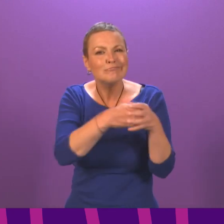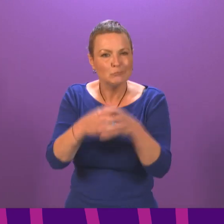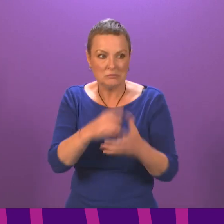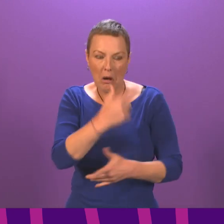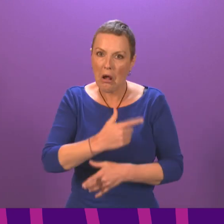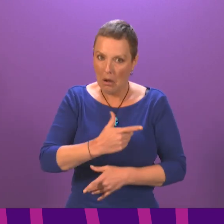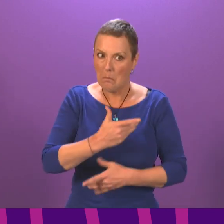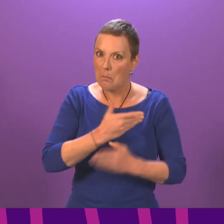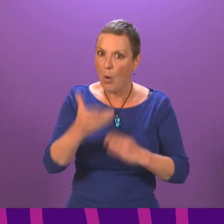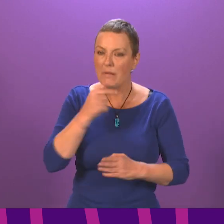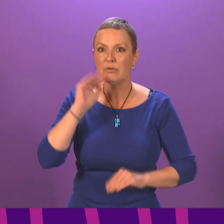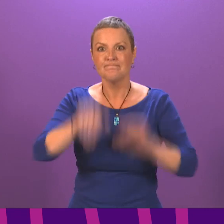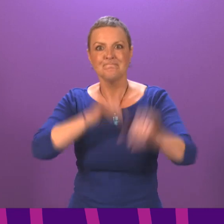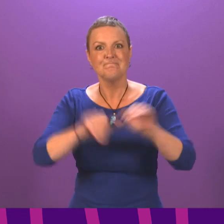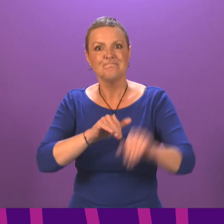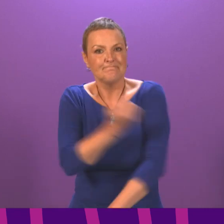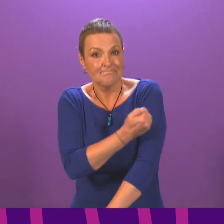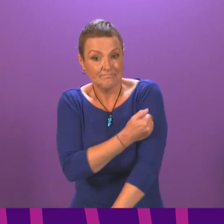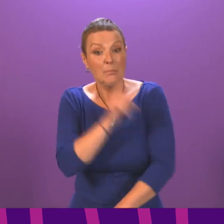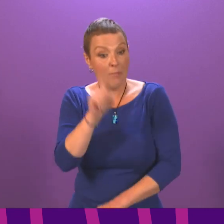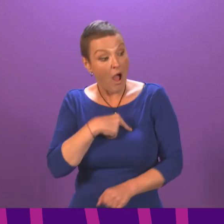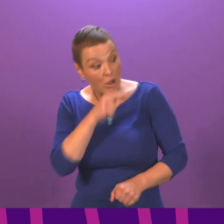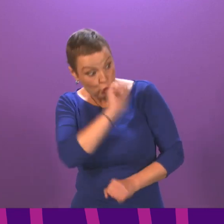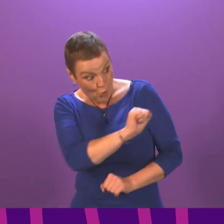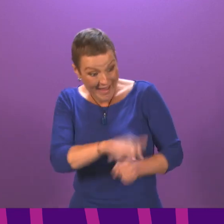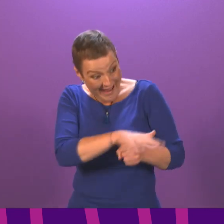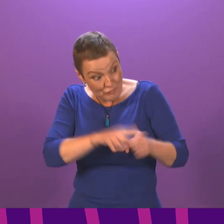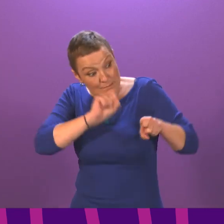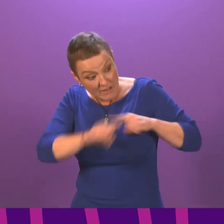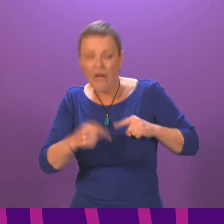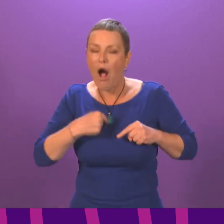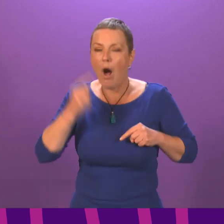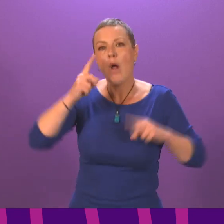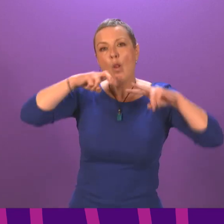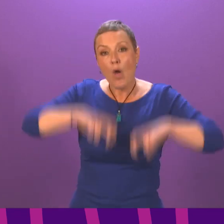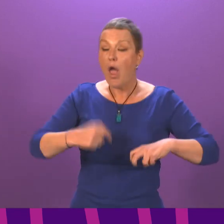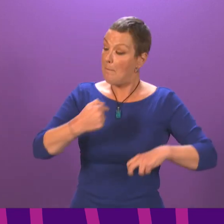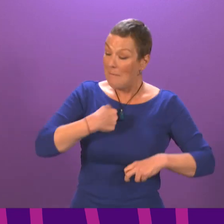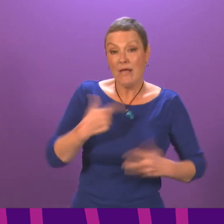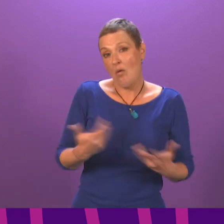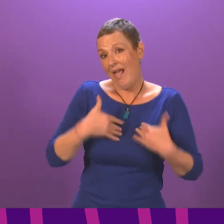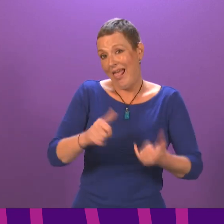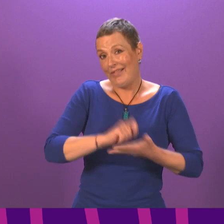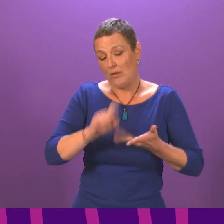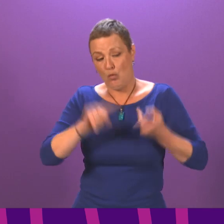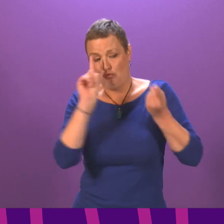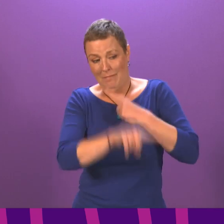I will look into the particular issue with pharmacies in the member’s region, and either I or the health secretary will reply to him as soon as possible.